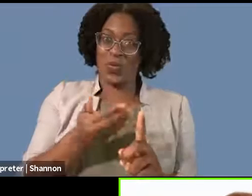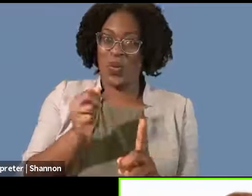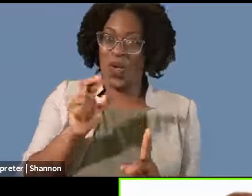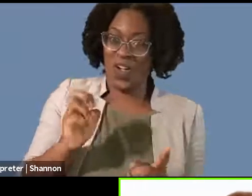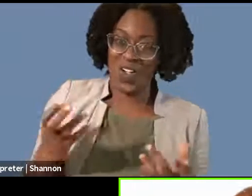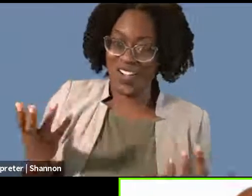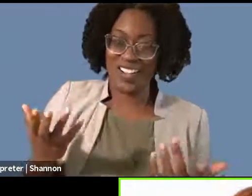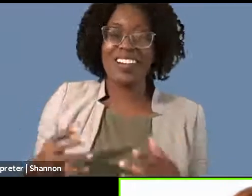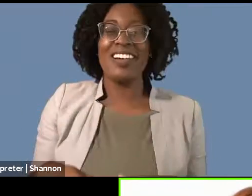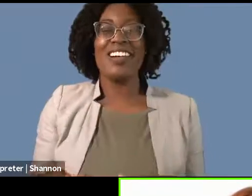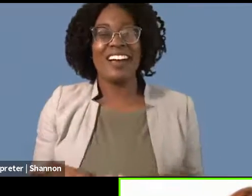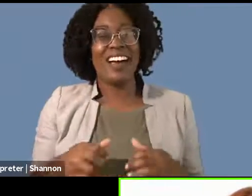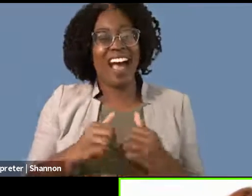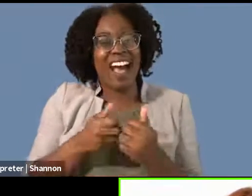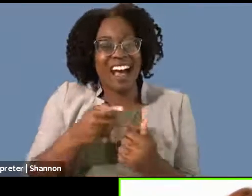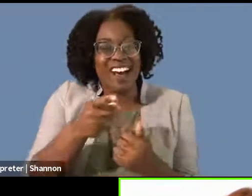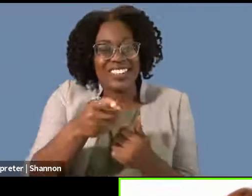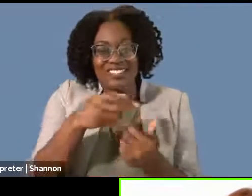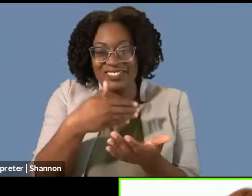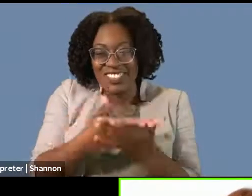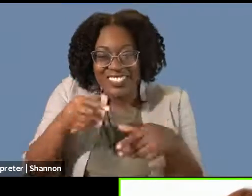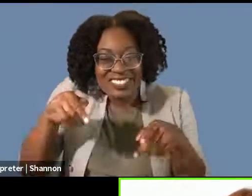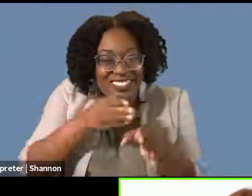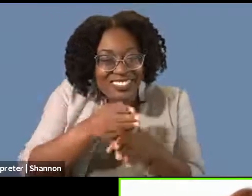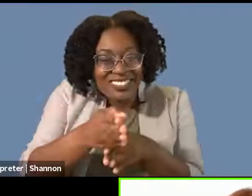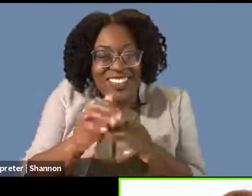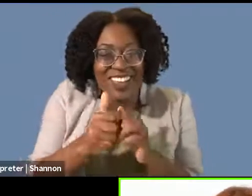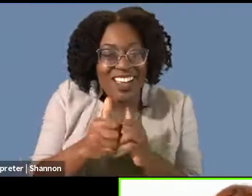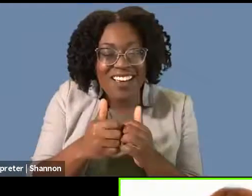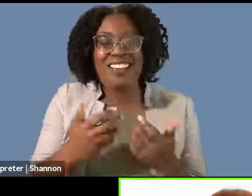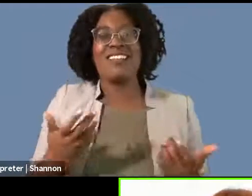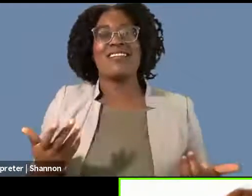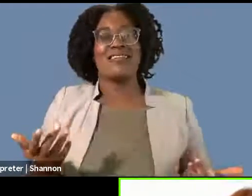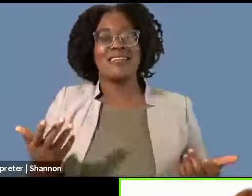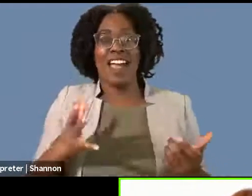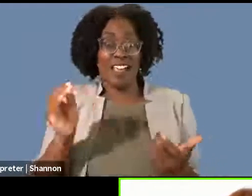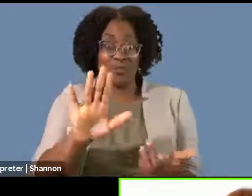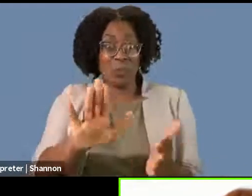to be doing the work that you are doing and writing the book you just wrote that's coming out